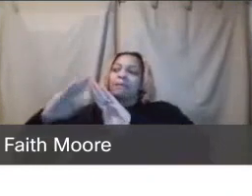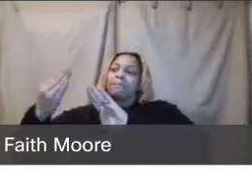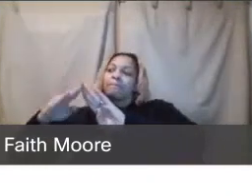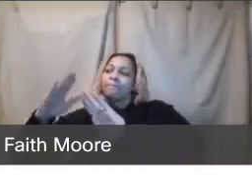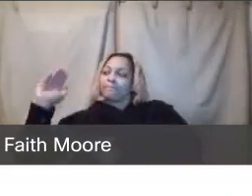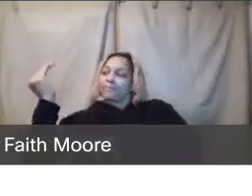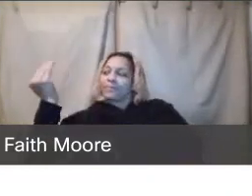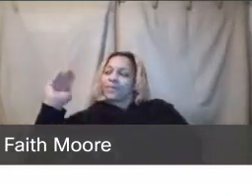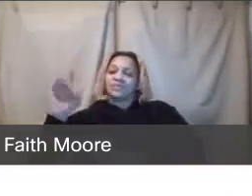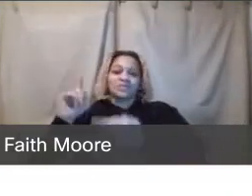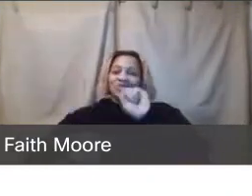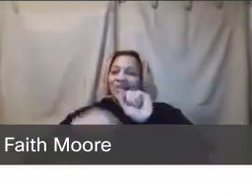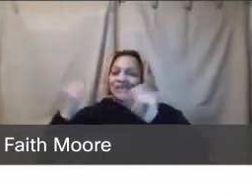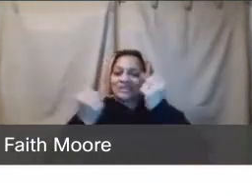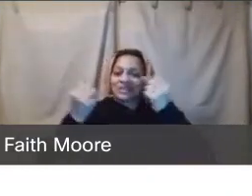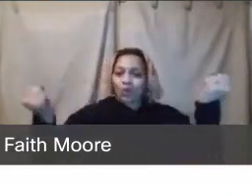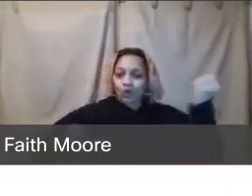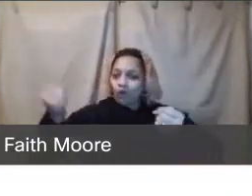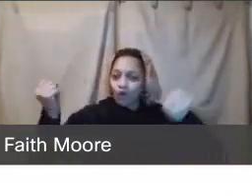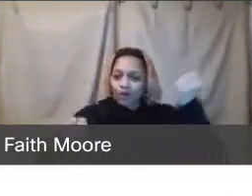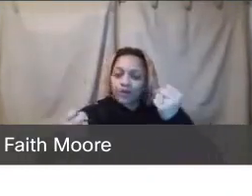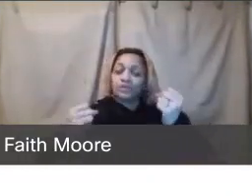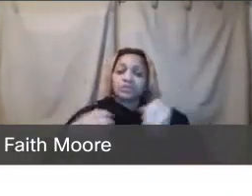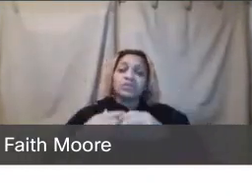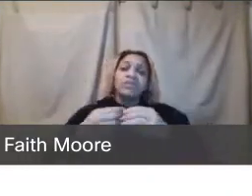It it has some challenges that that.